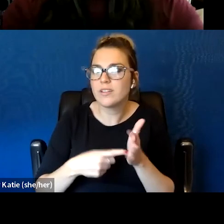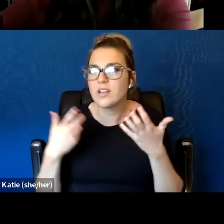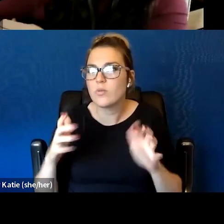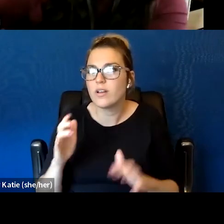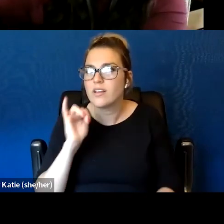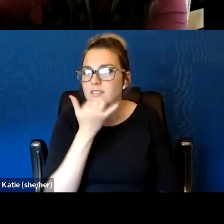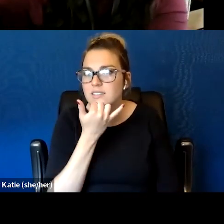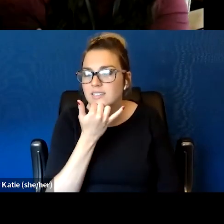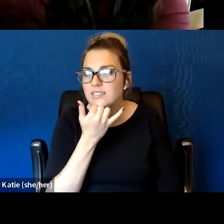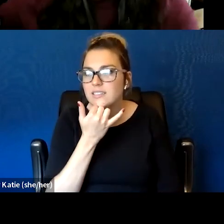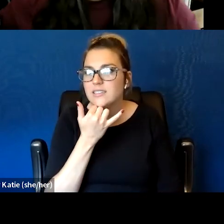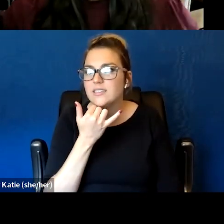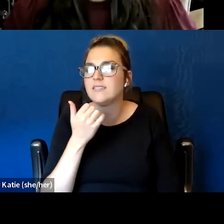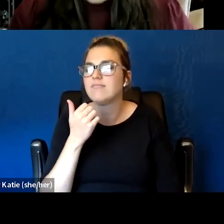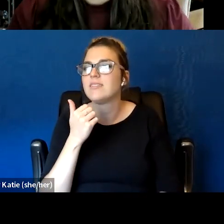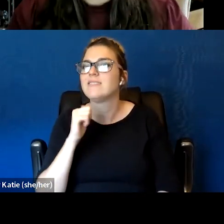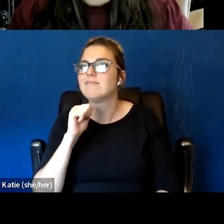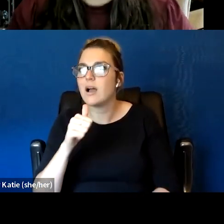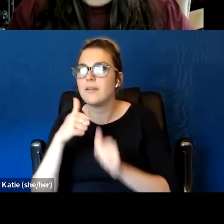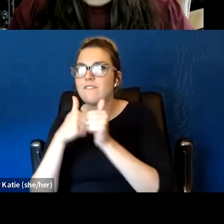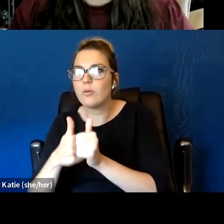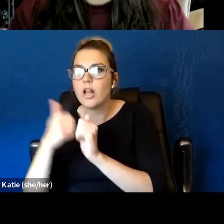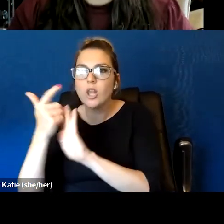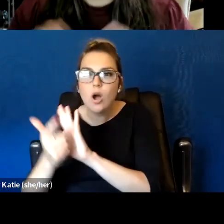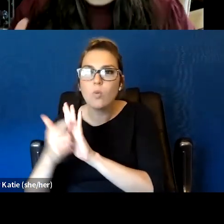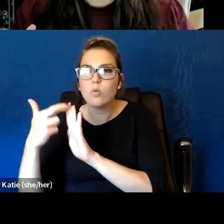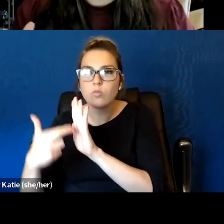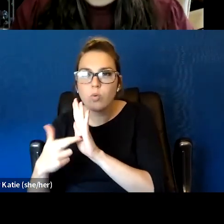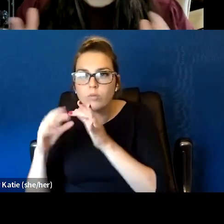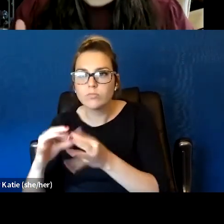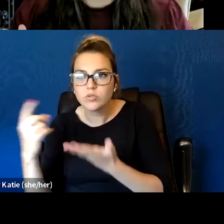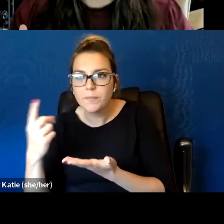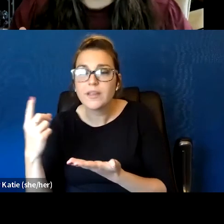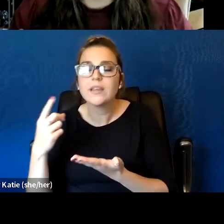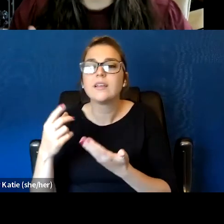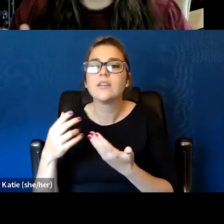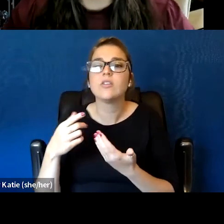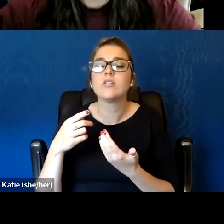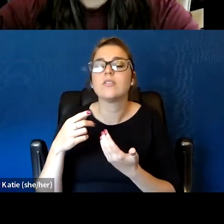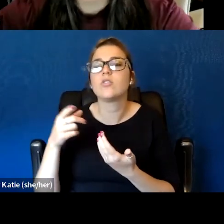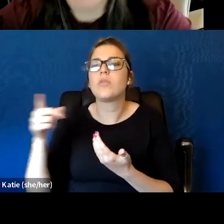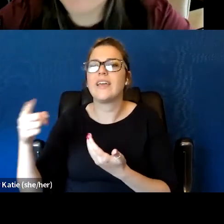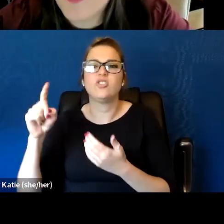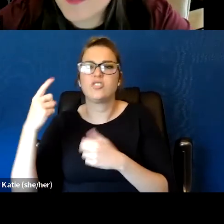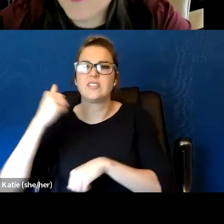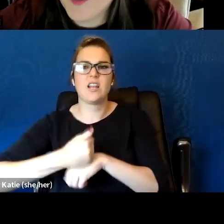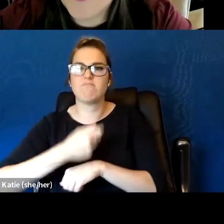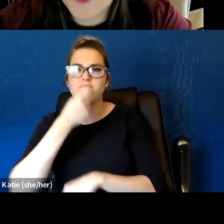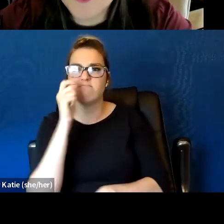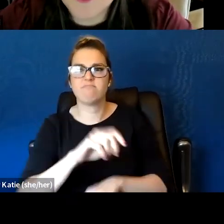be out of compliance with something. And so the easier thing to do is just say the way we have it set up is the way it has to be. And so I think some follow up questions